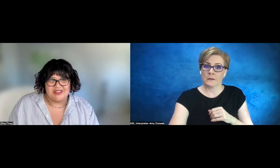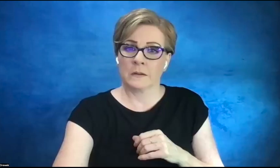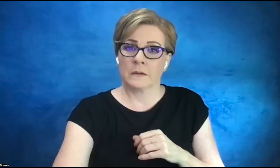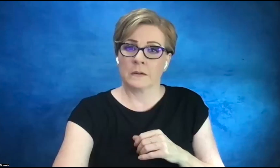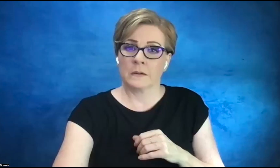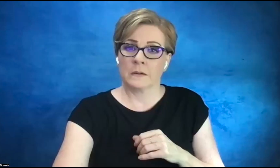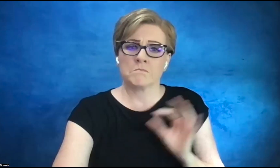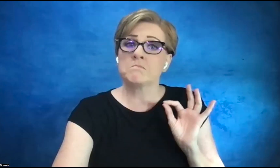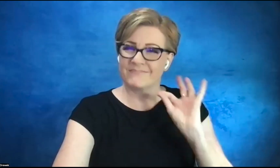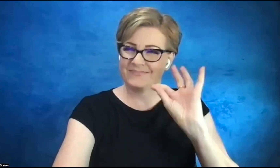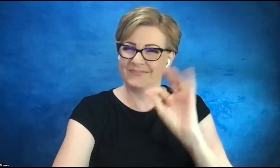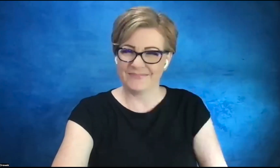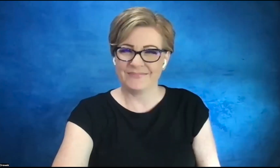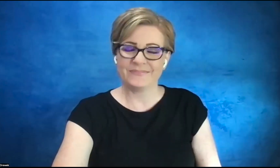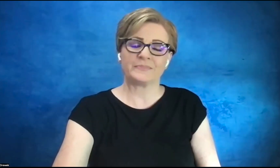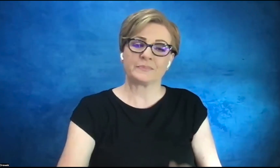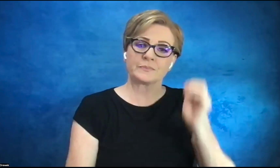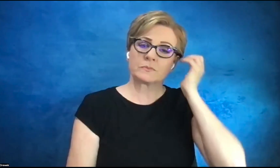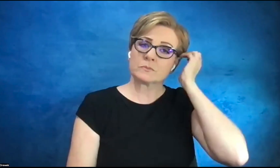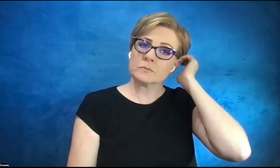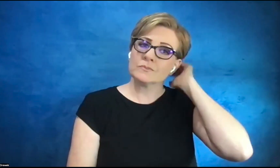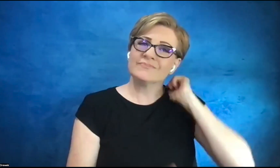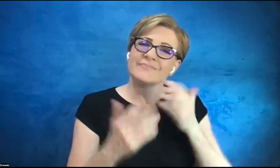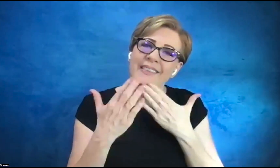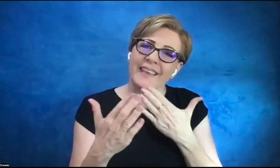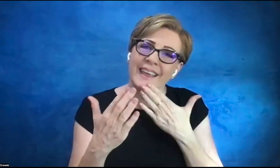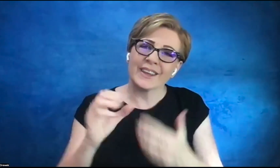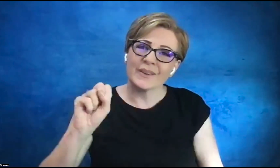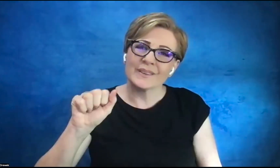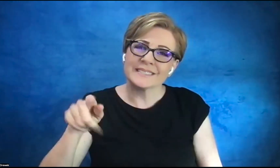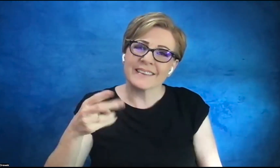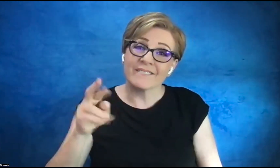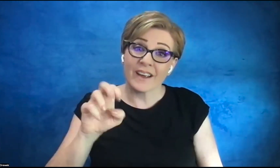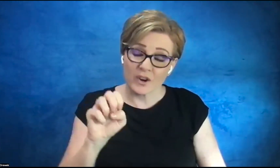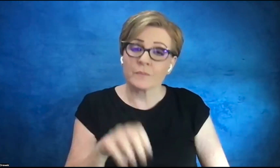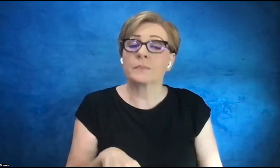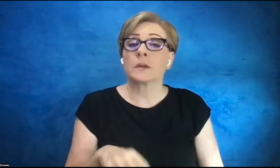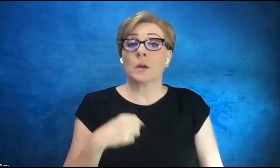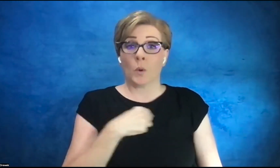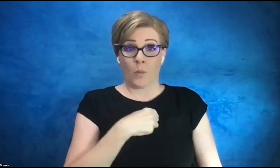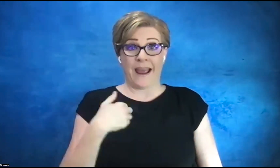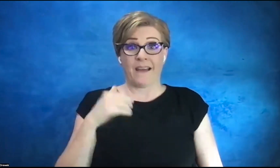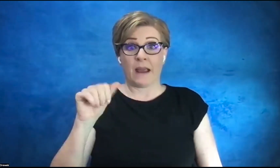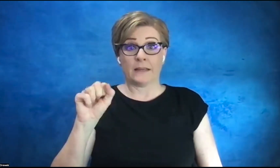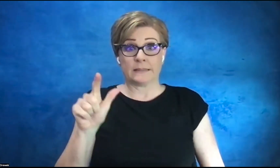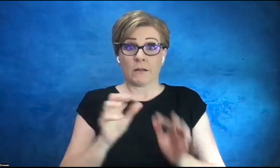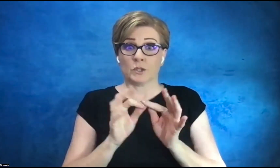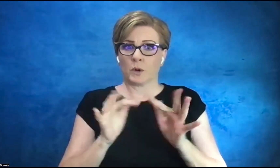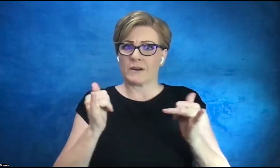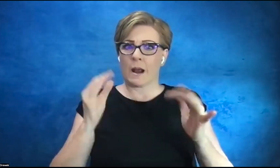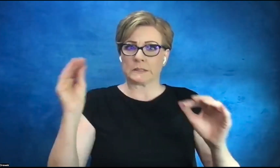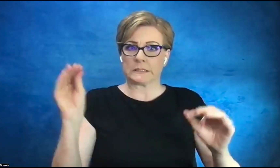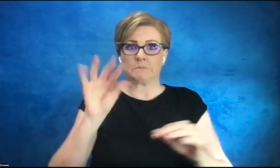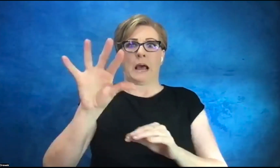spotlight. There you go! Thank you, Saphire. So we have our ASL interpreter spotlit, and we're